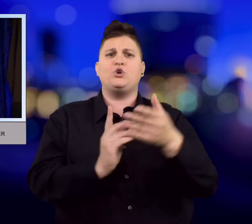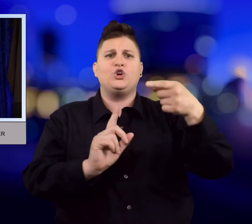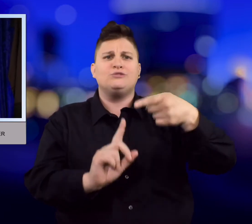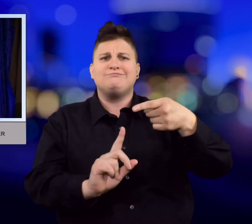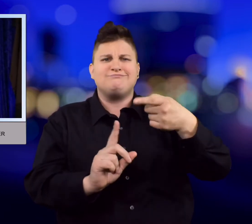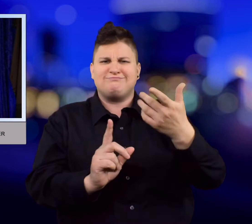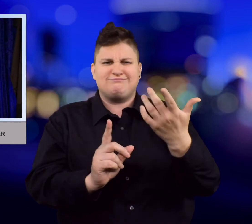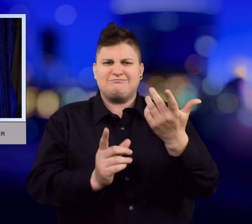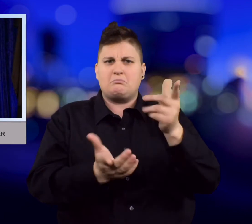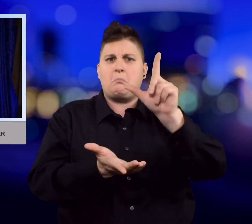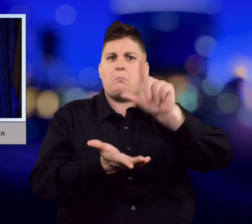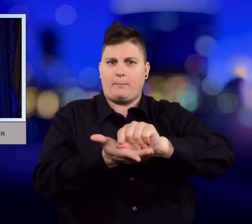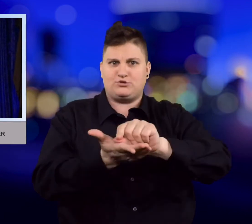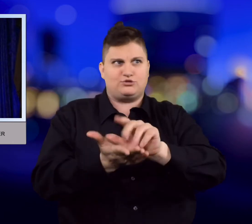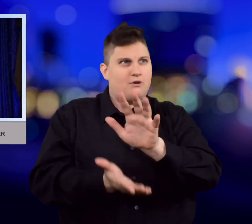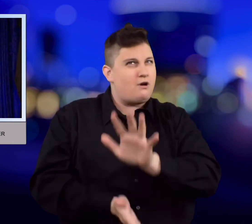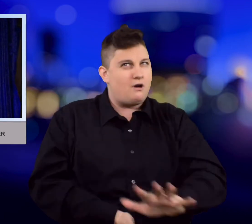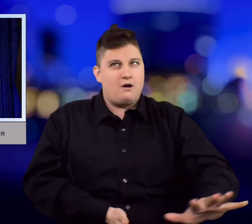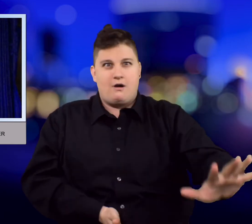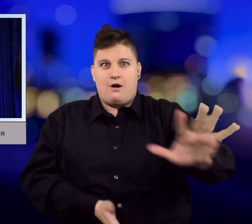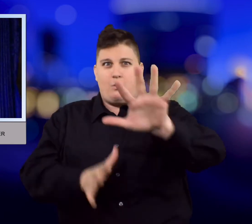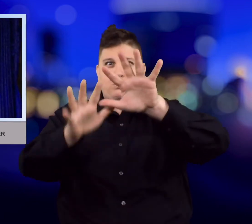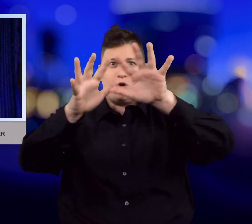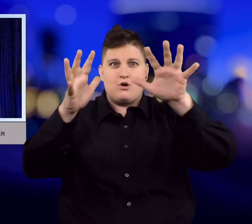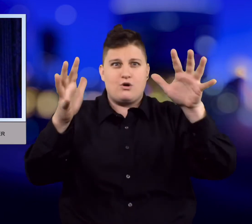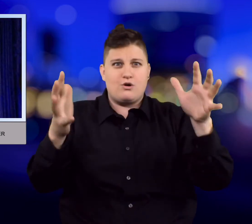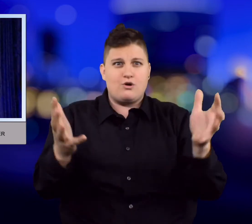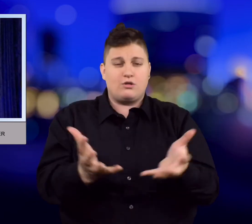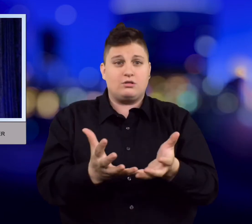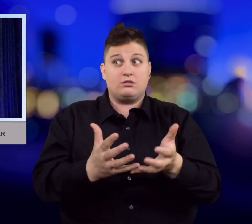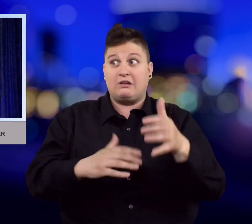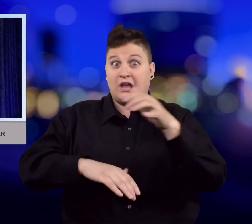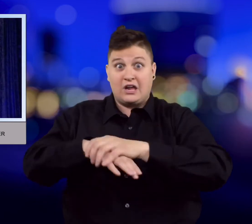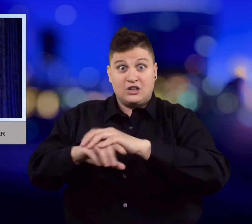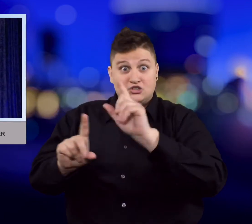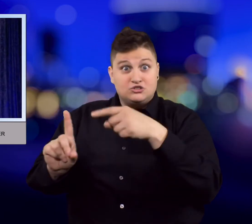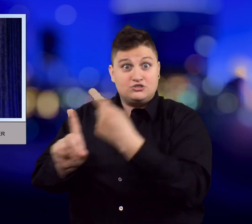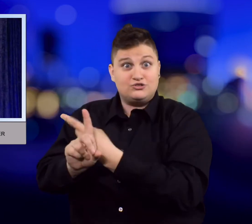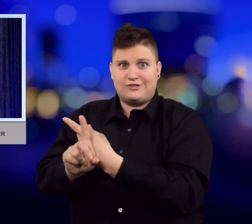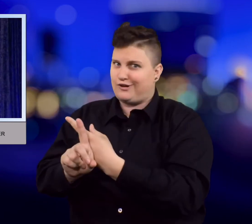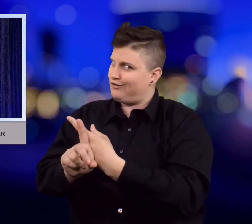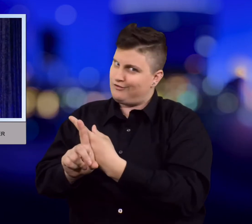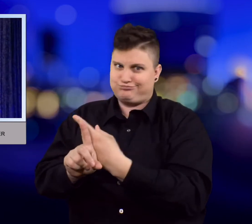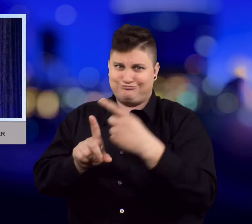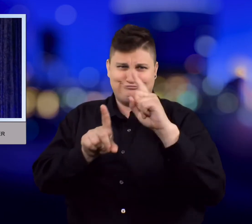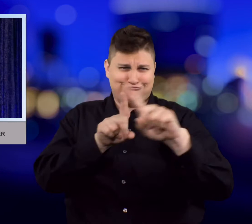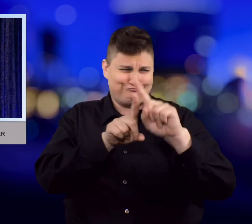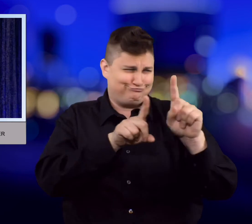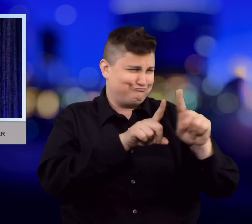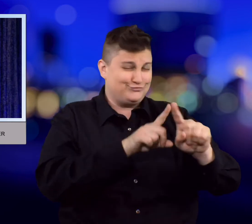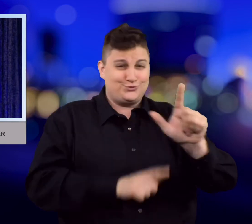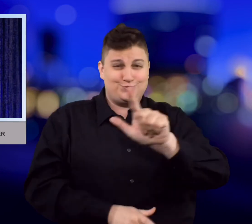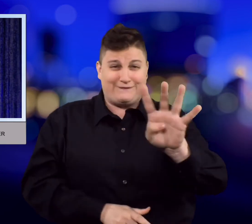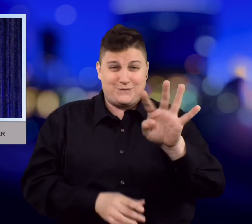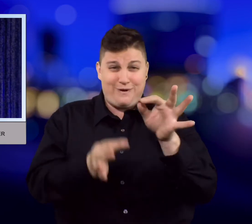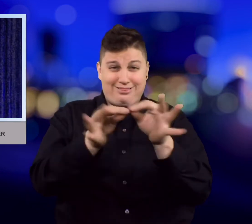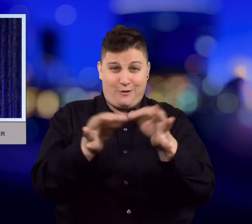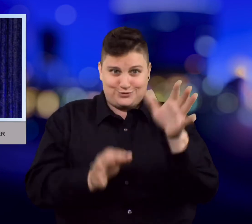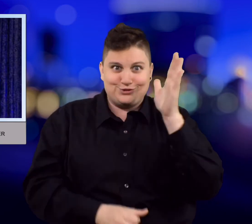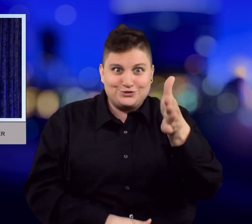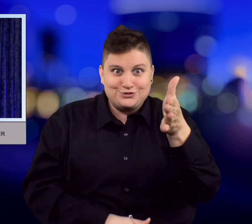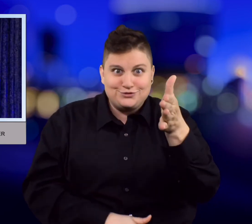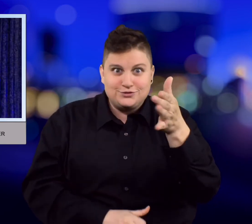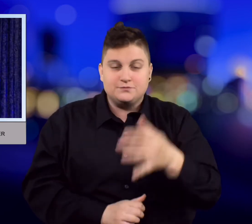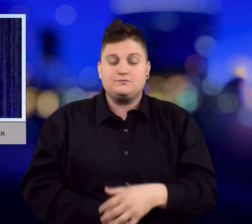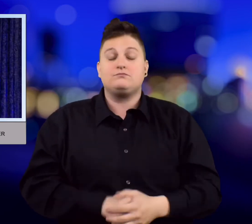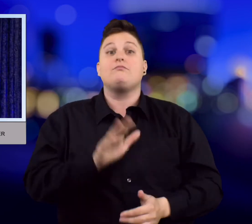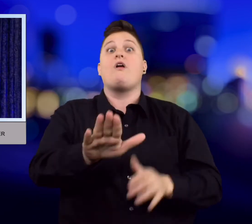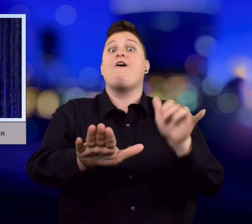The book will be published globally in 24 languages.